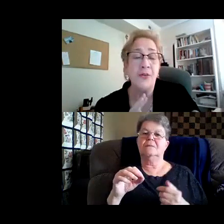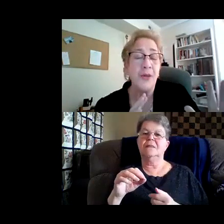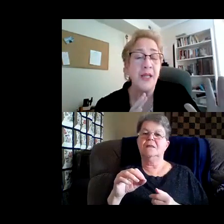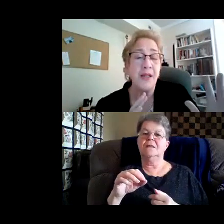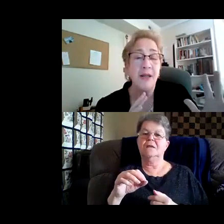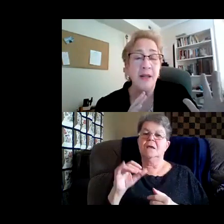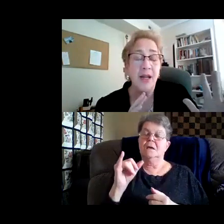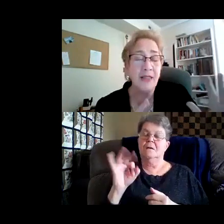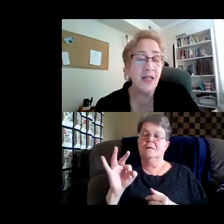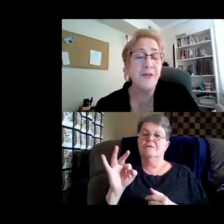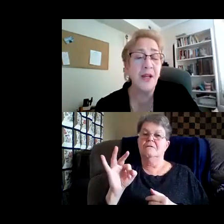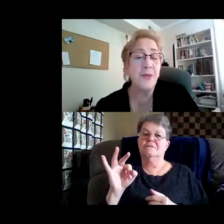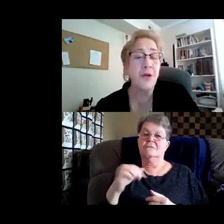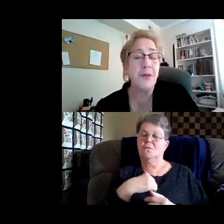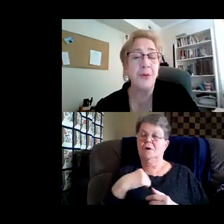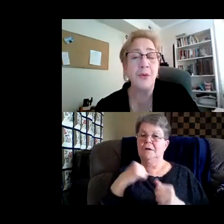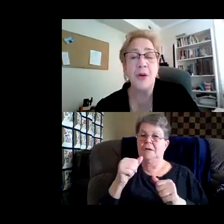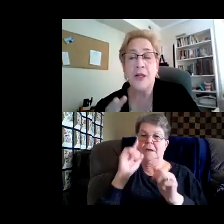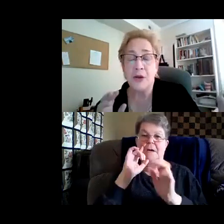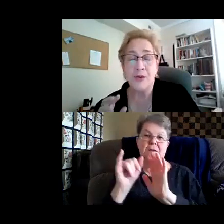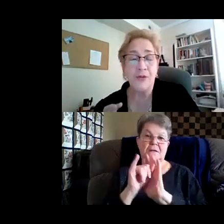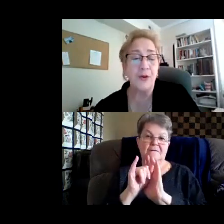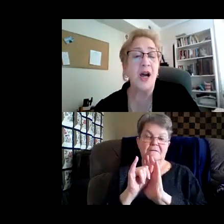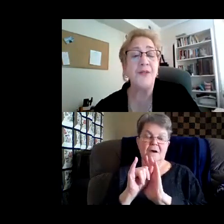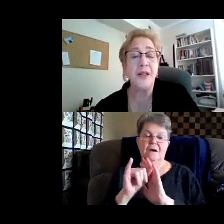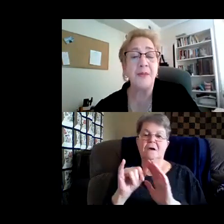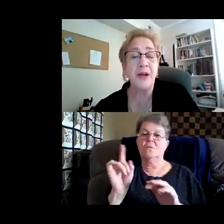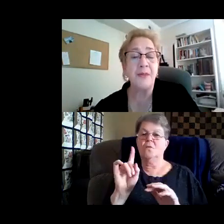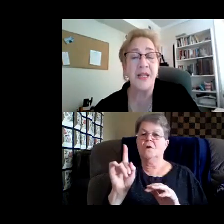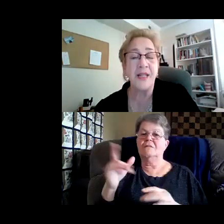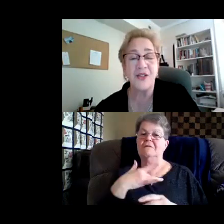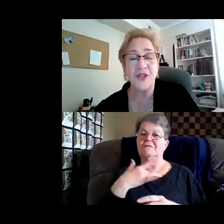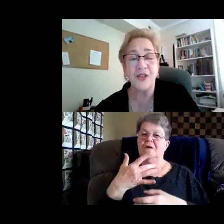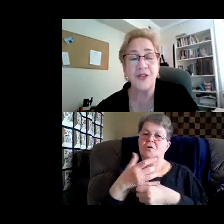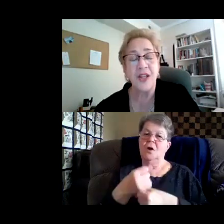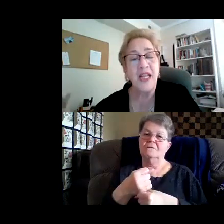if we can identify where people, you know, feel confident about making decisions,